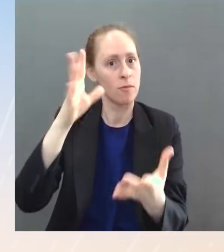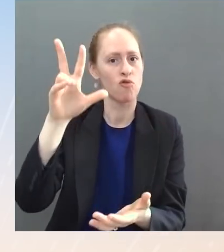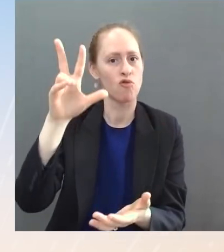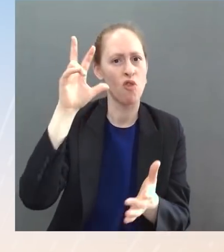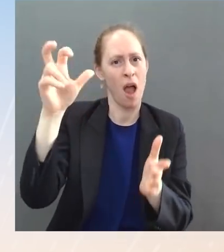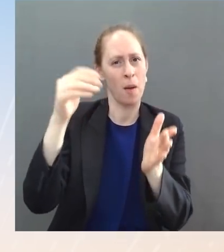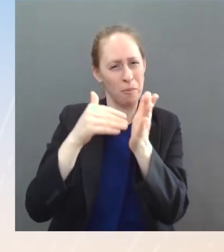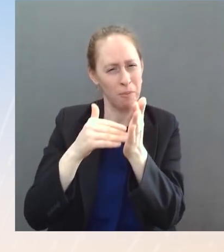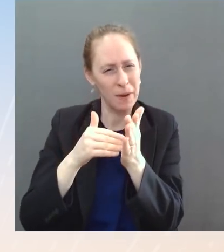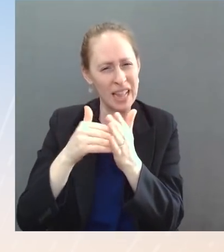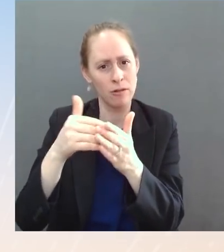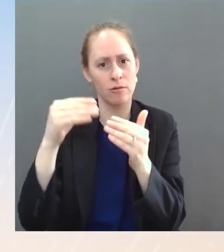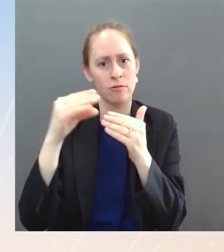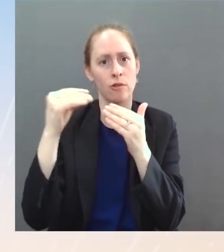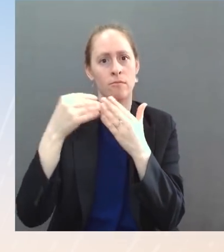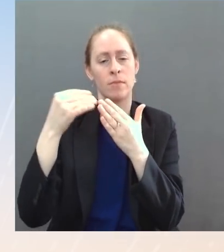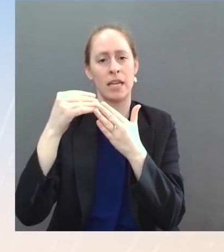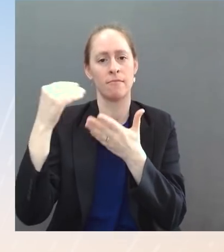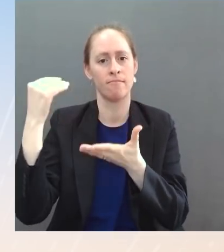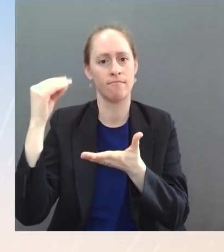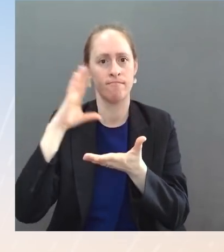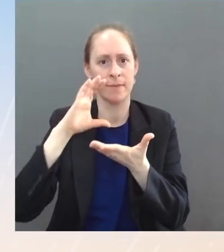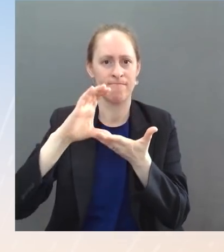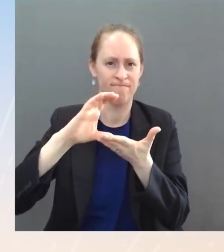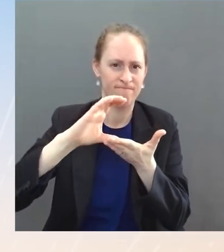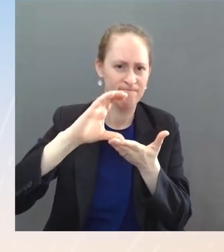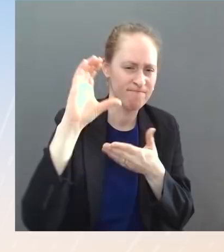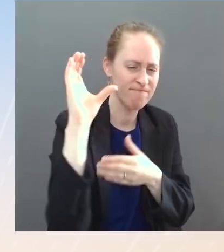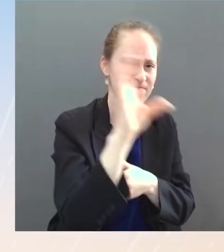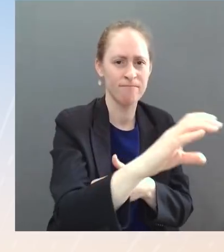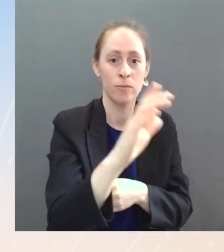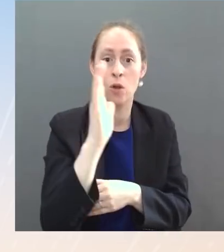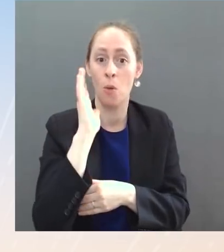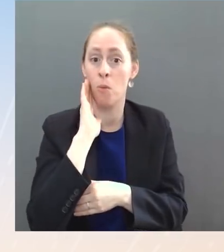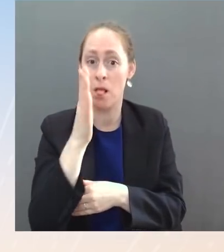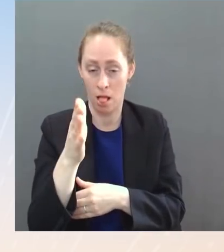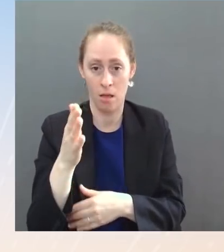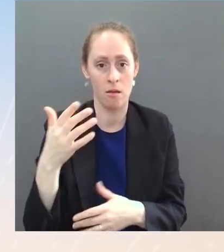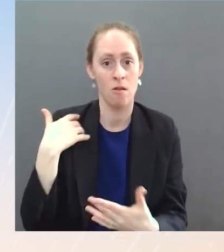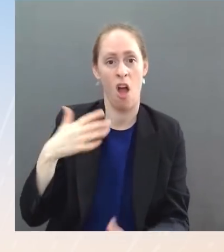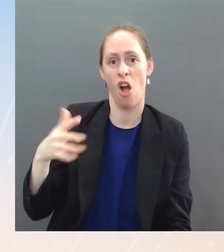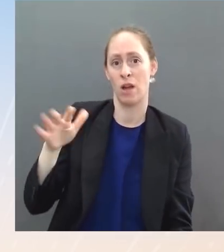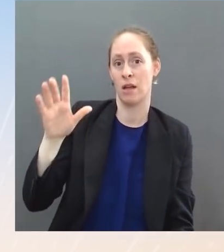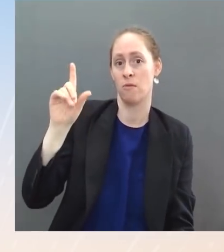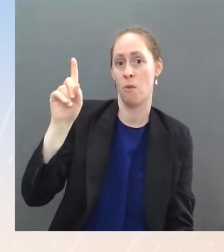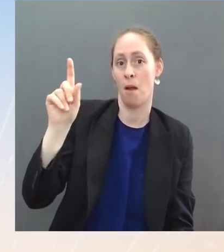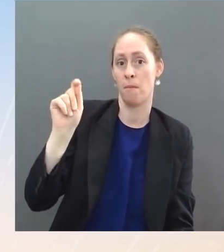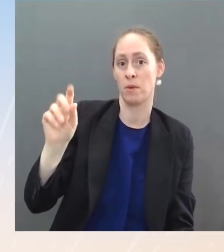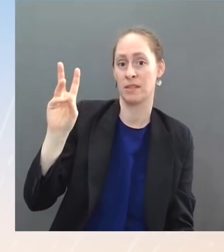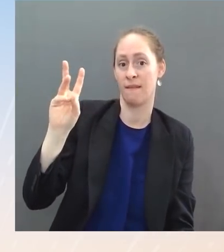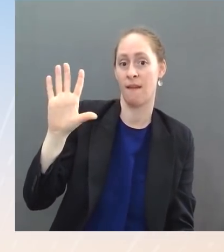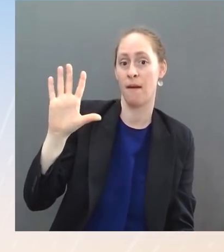to $1.65 billion in weapons and ammunition since Russia's invasion and $2.3 billion